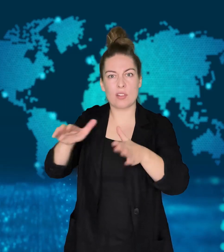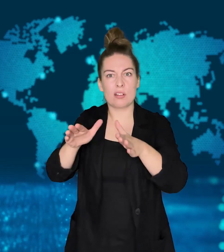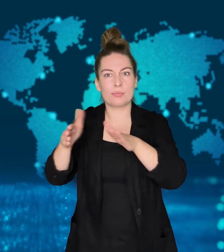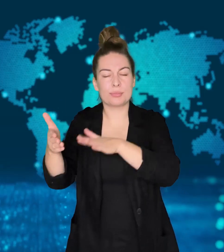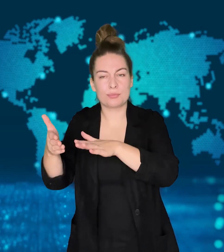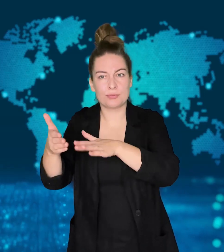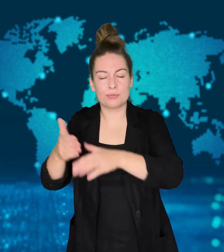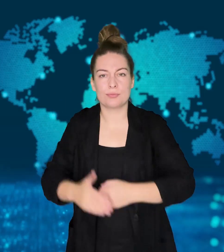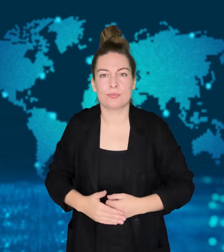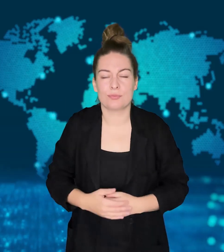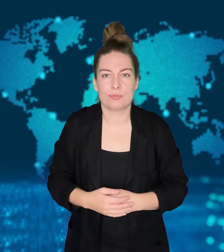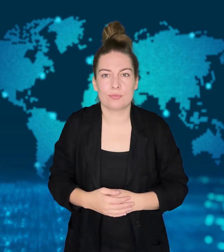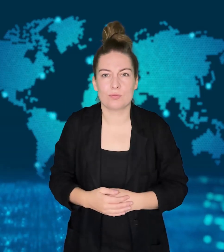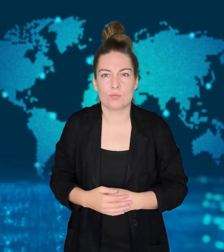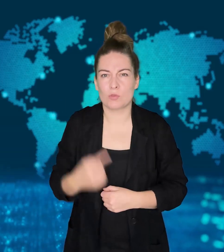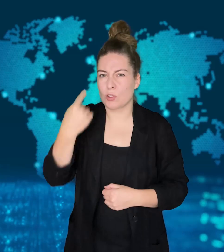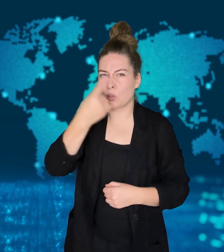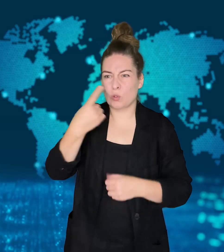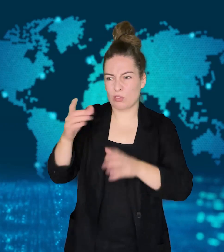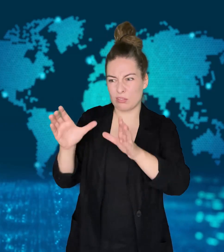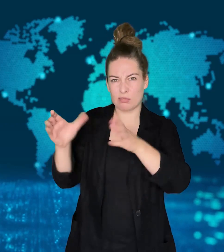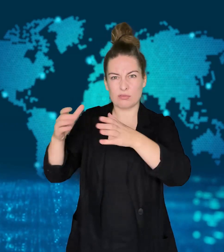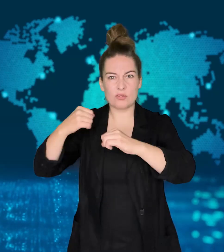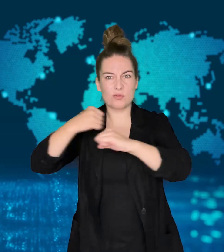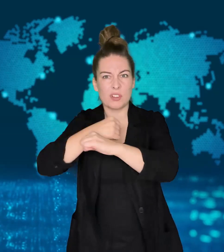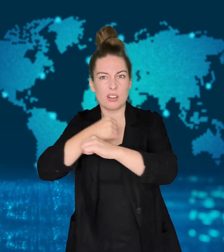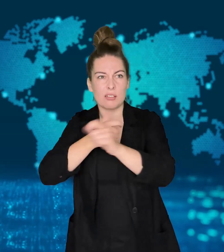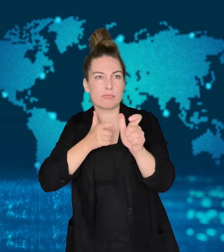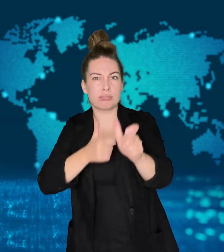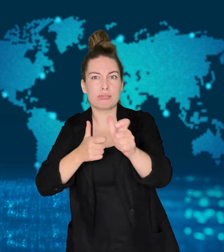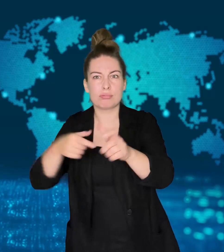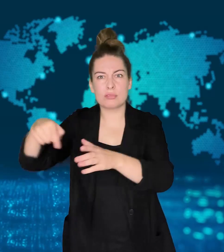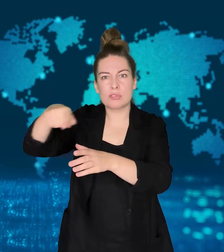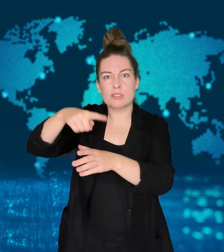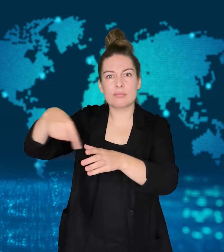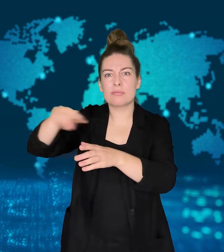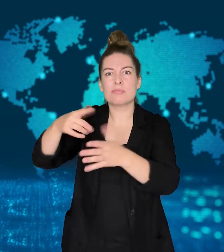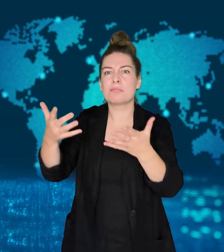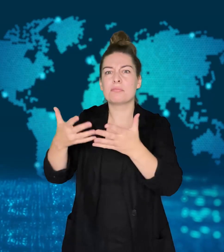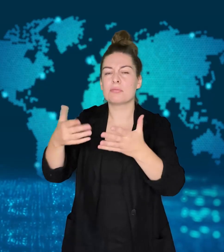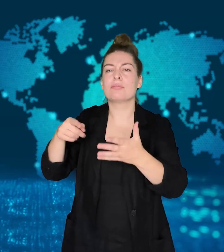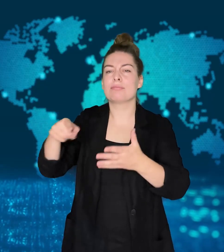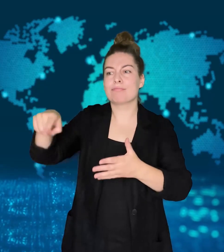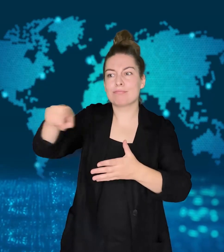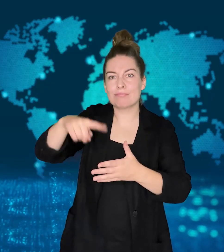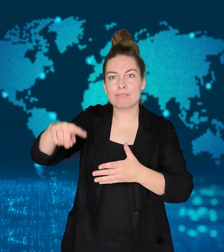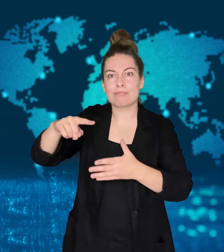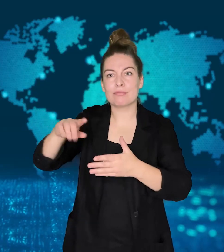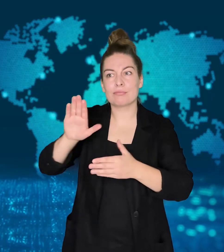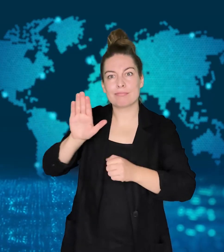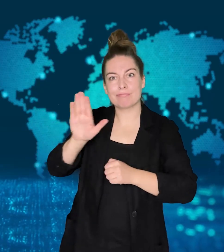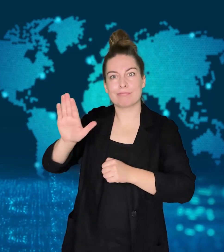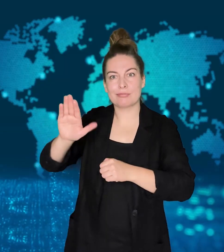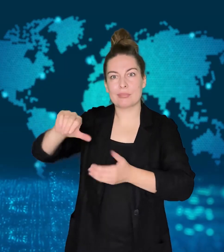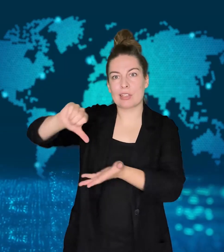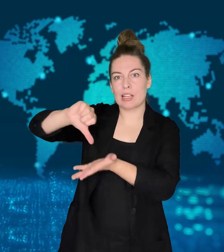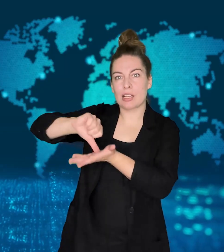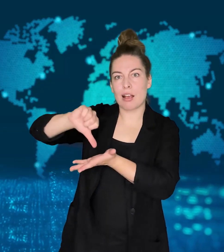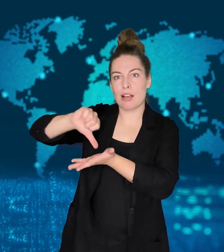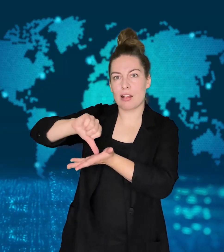The group is an Iran backed militant group that is based in Lebanon.